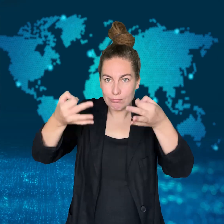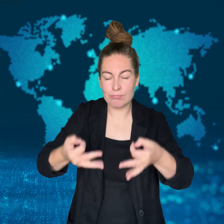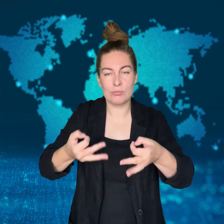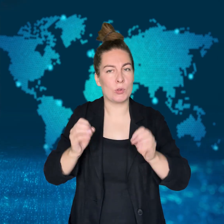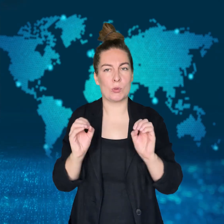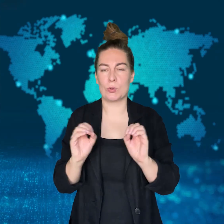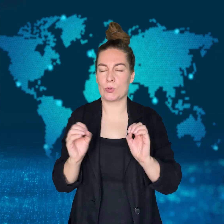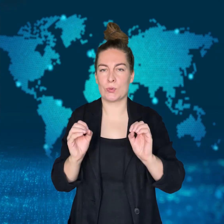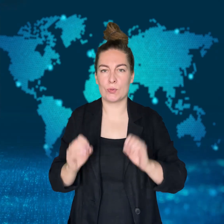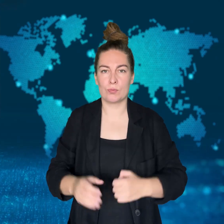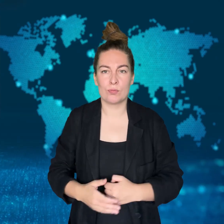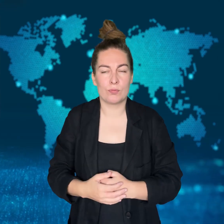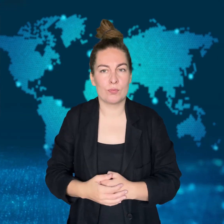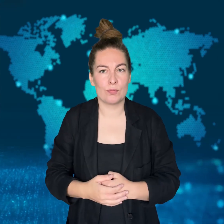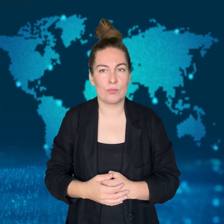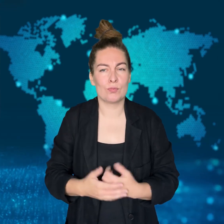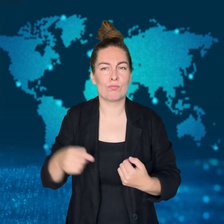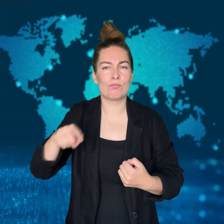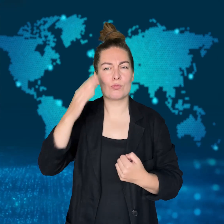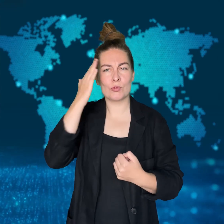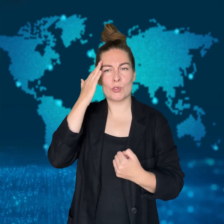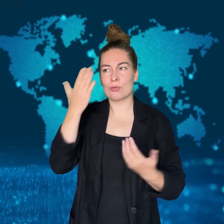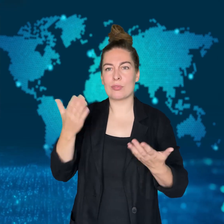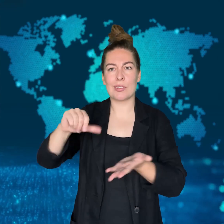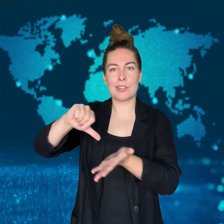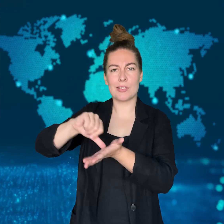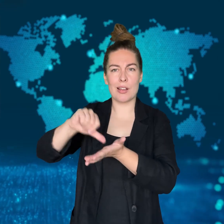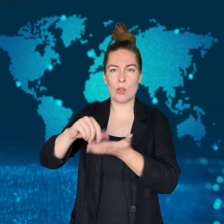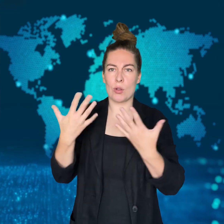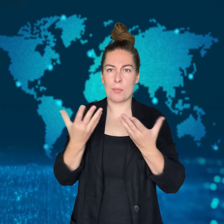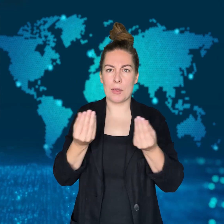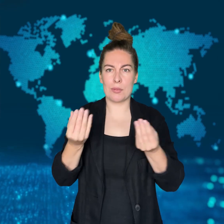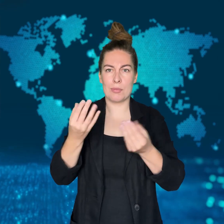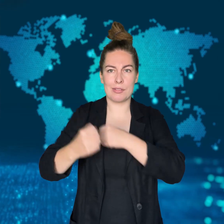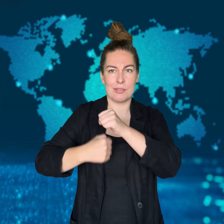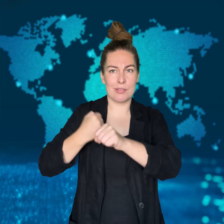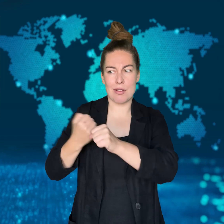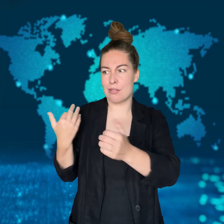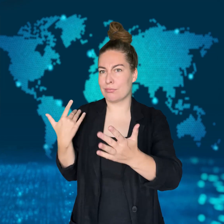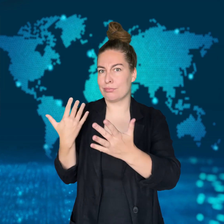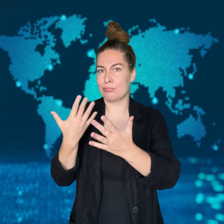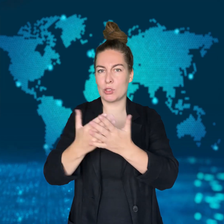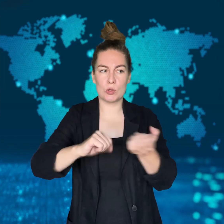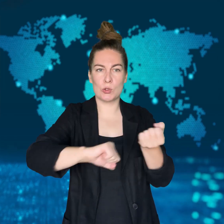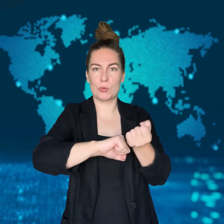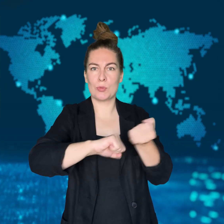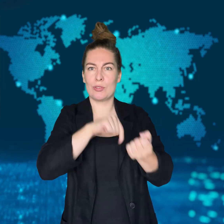but there is not direct proof of that yet.